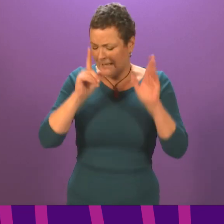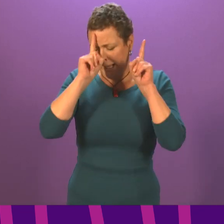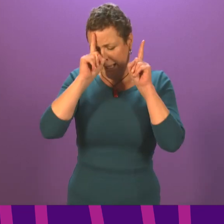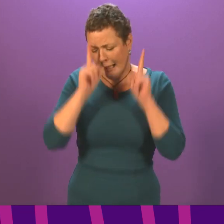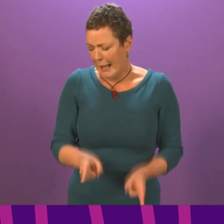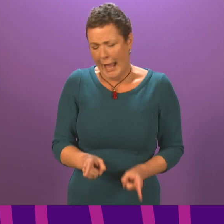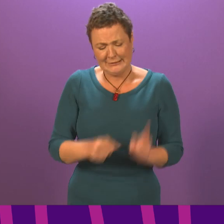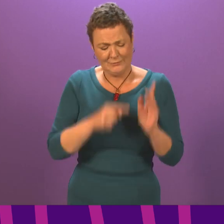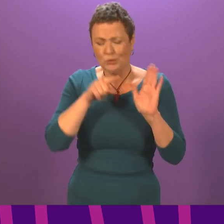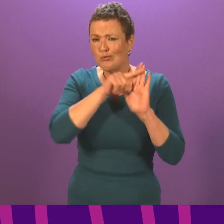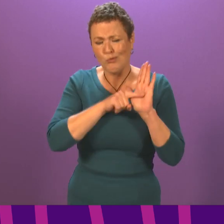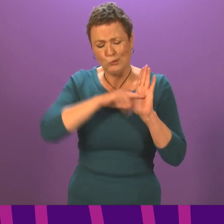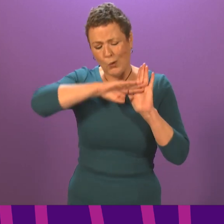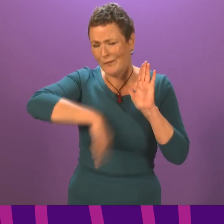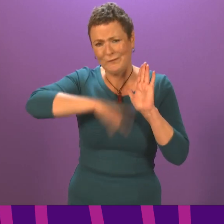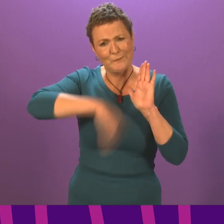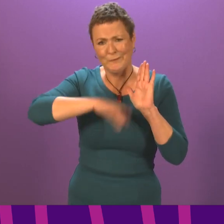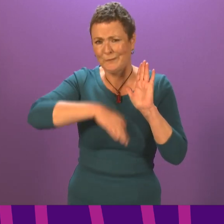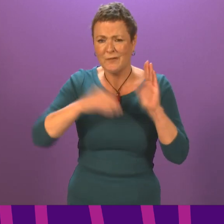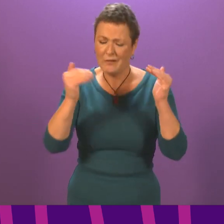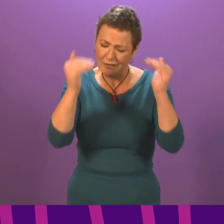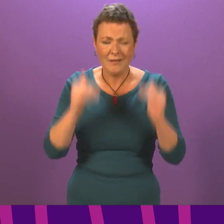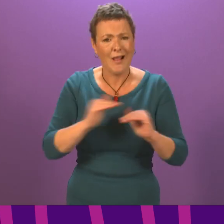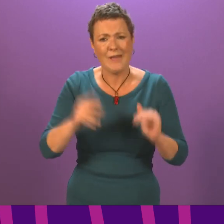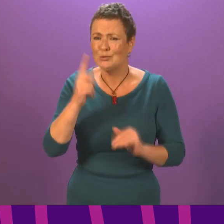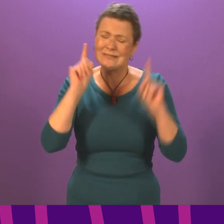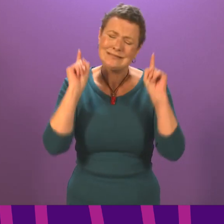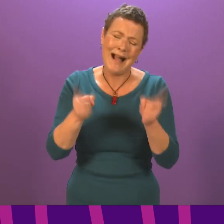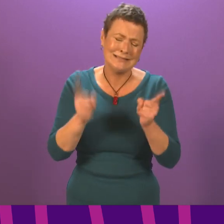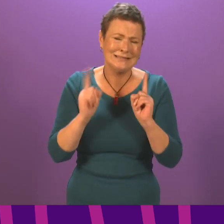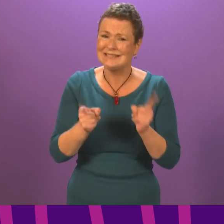in either Edinburgh or Midlothian at a time when the number of cases is rising sharply.